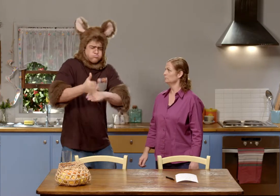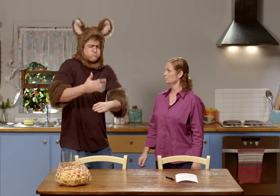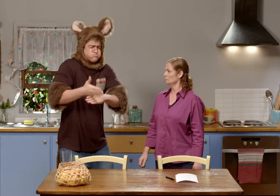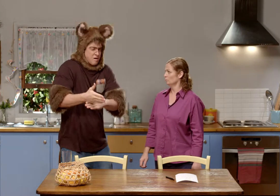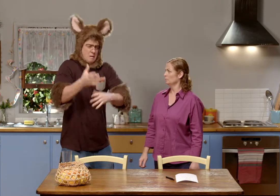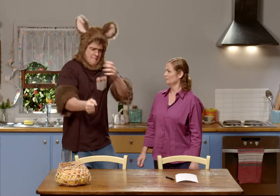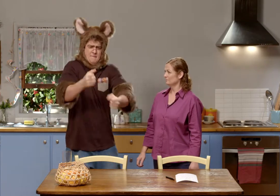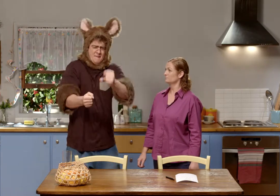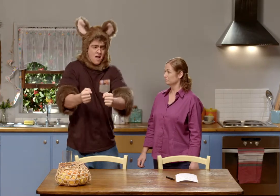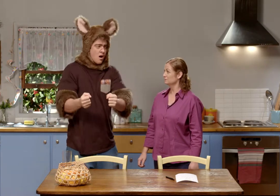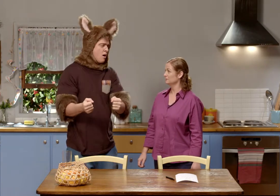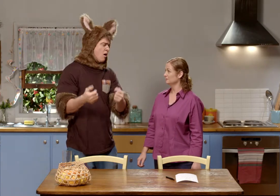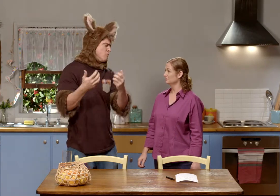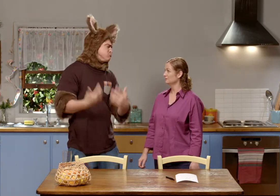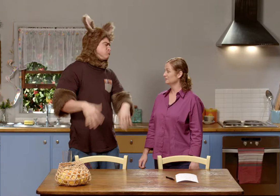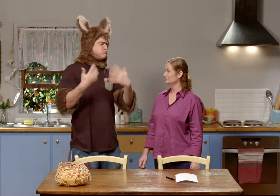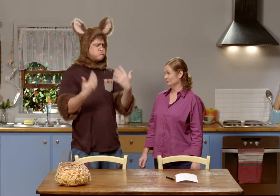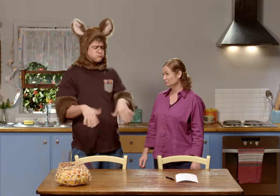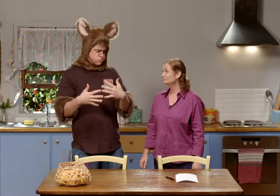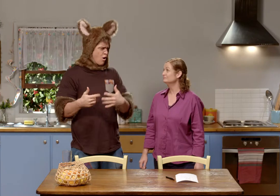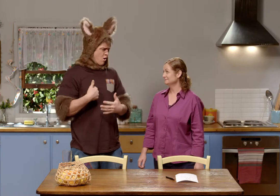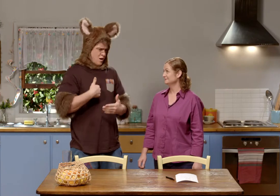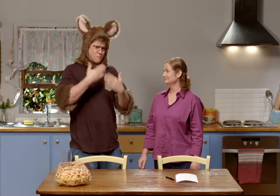to get the milk to us, makes me really value milk.